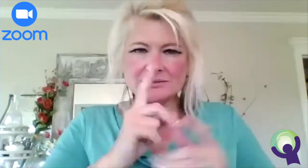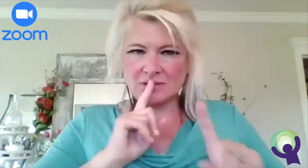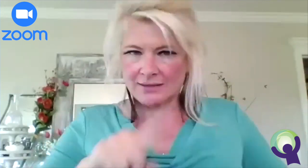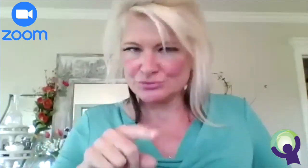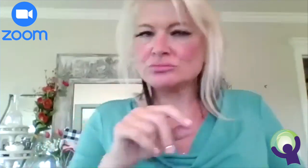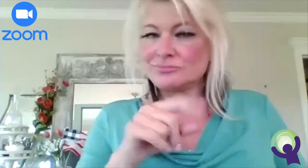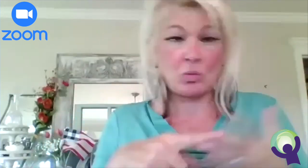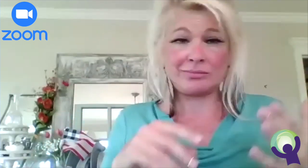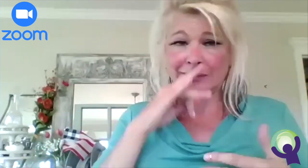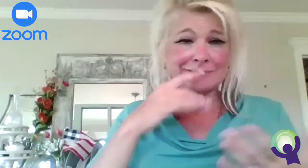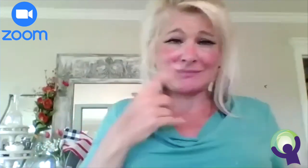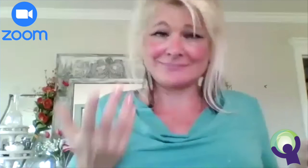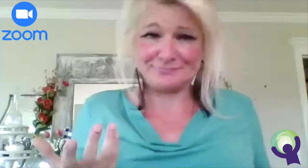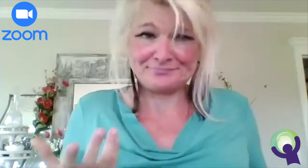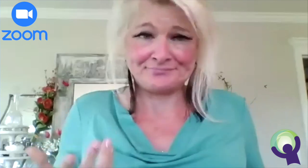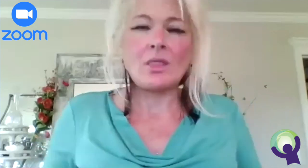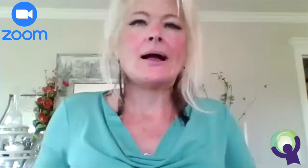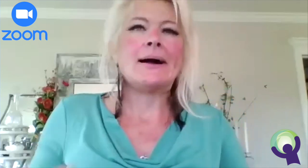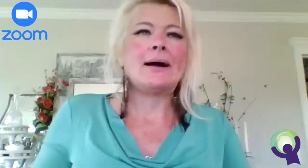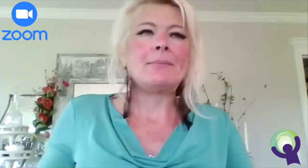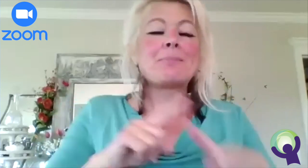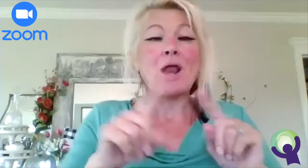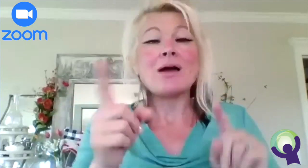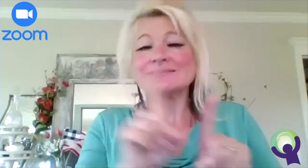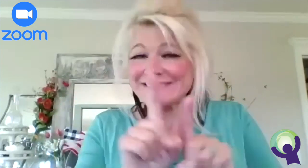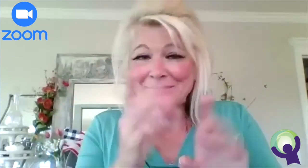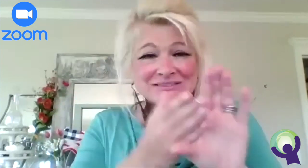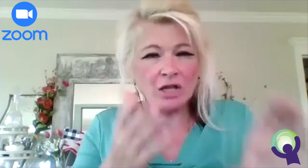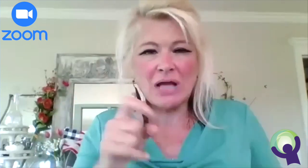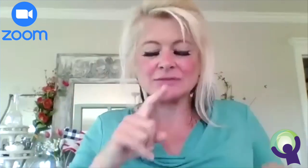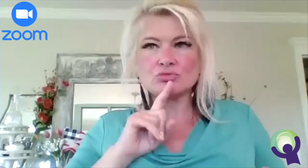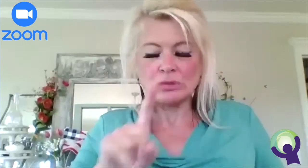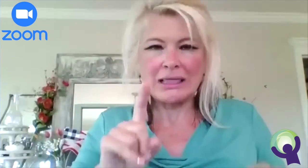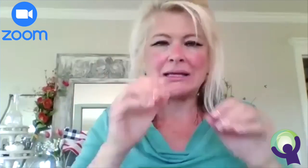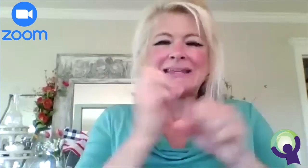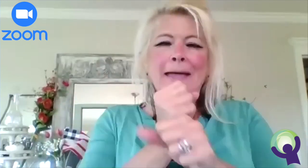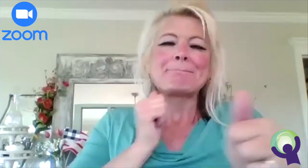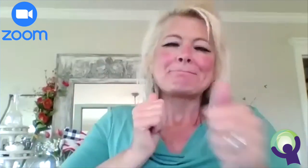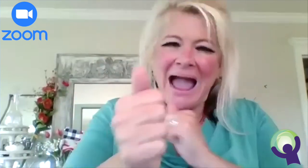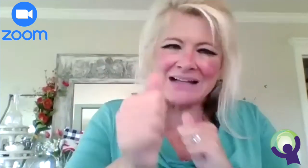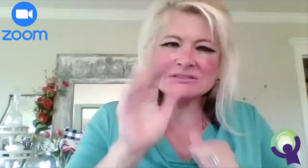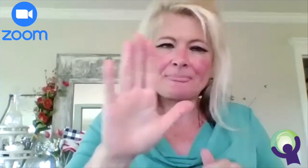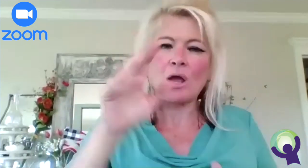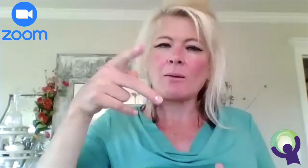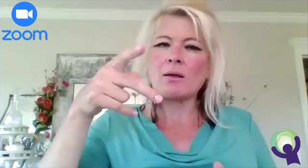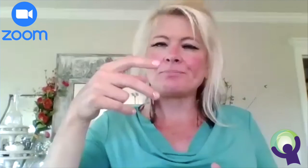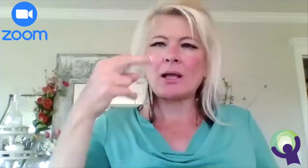You can't do that, you have to give what the child is actually saying and same with the